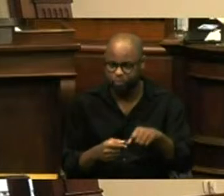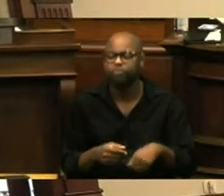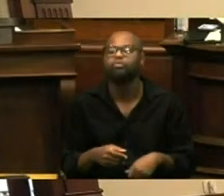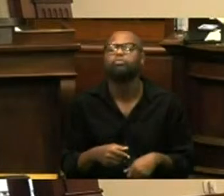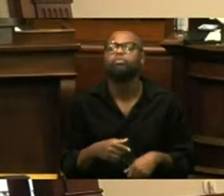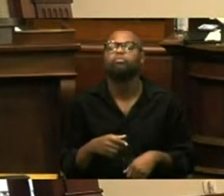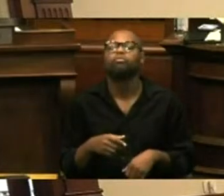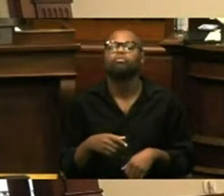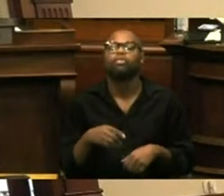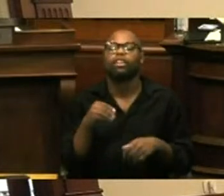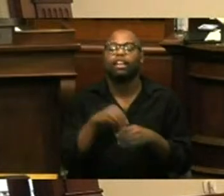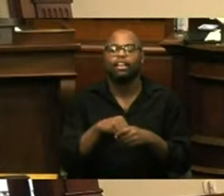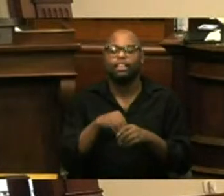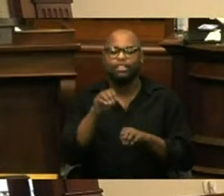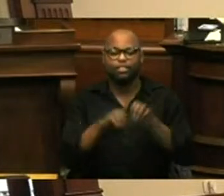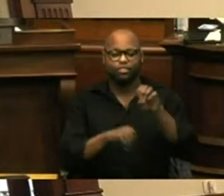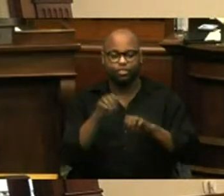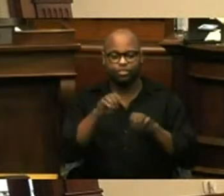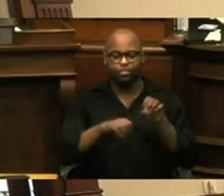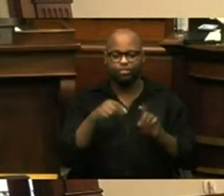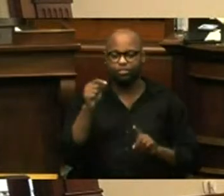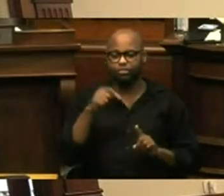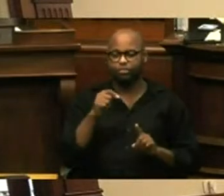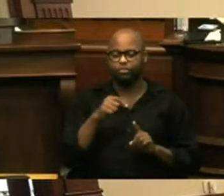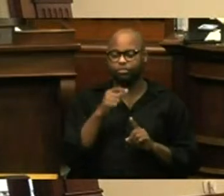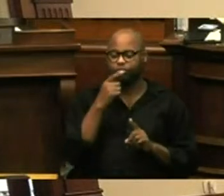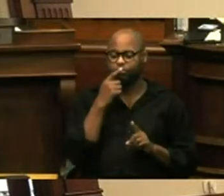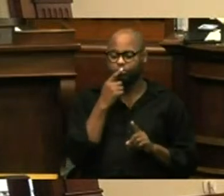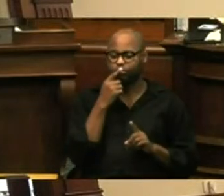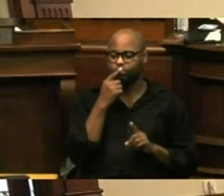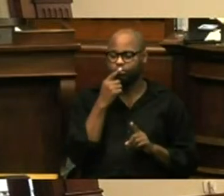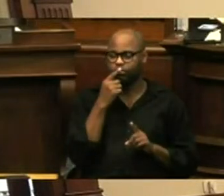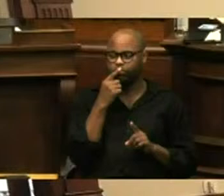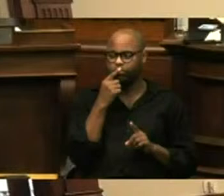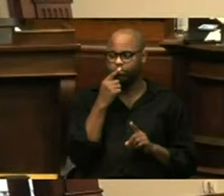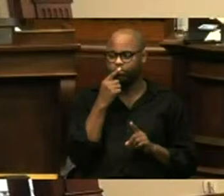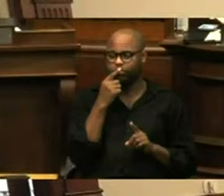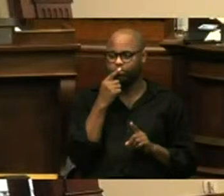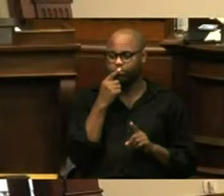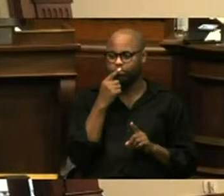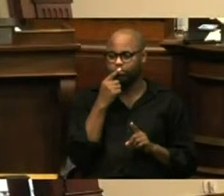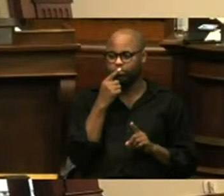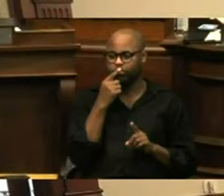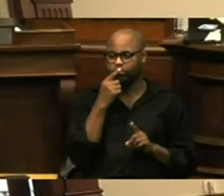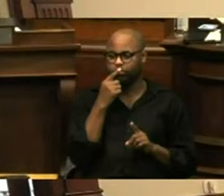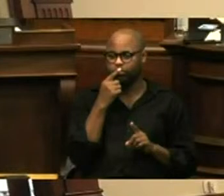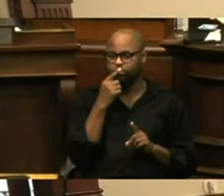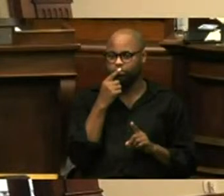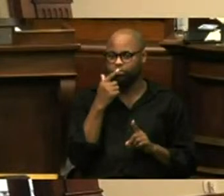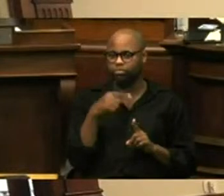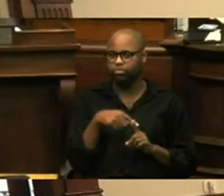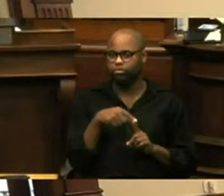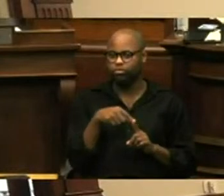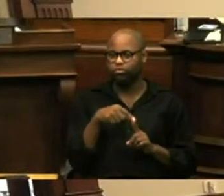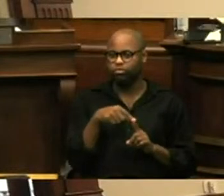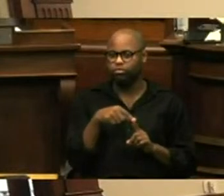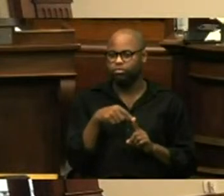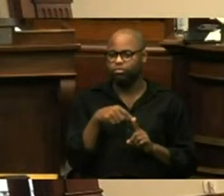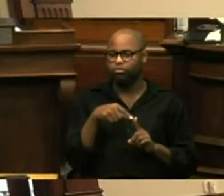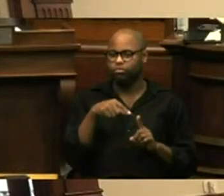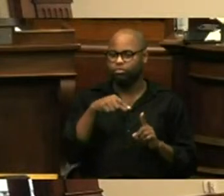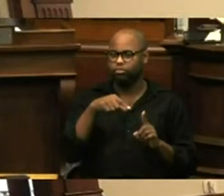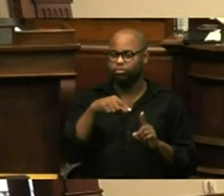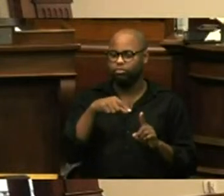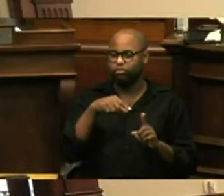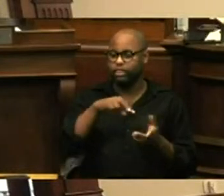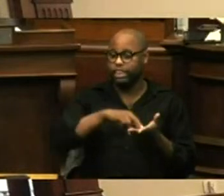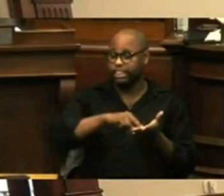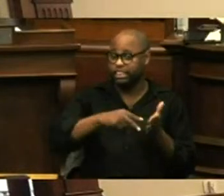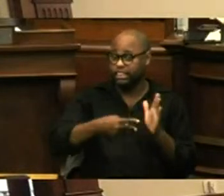is that correct? Okay. And in